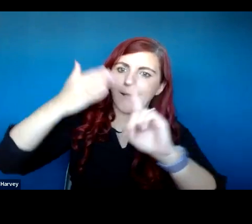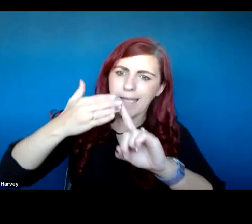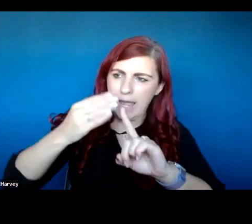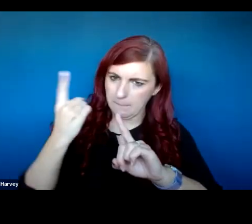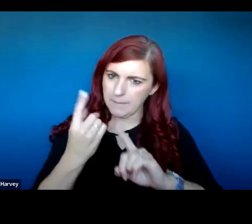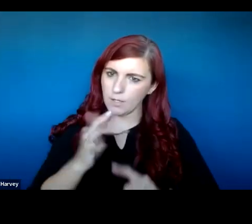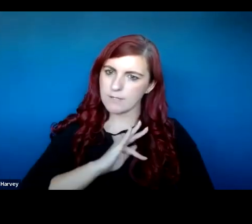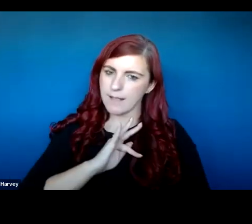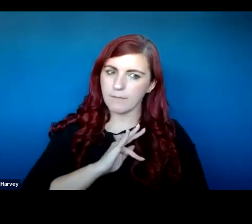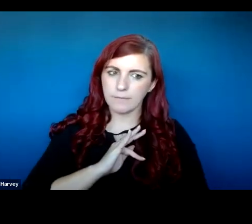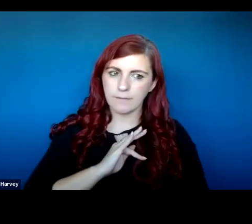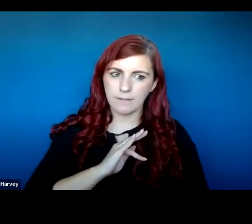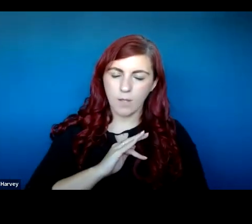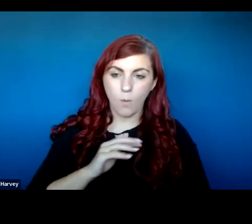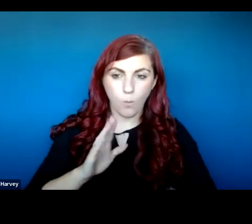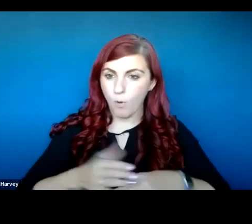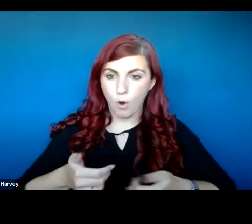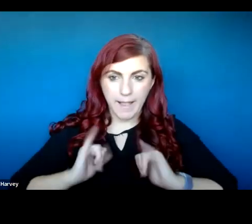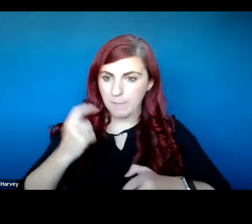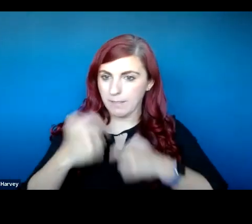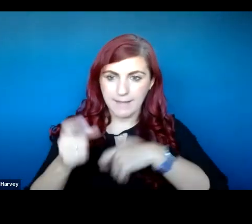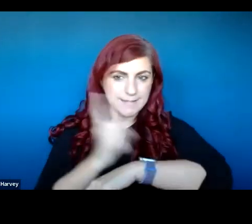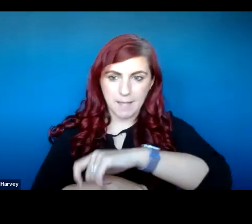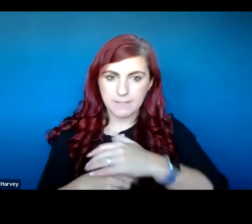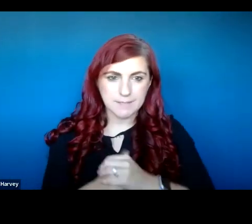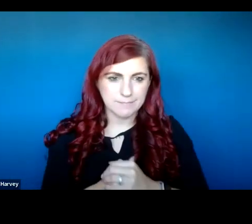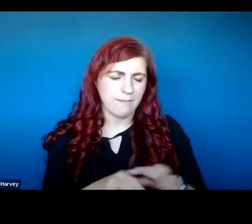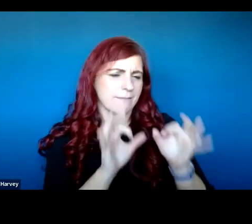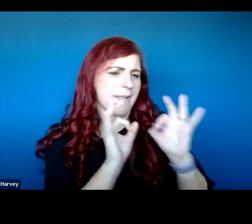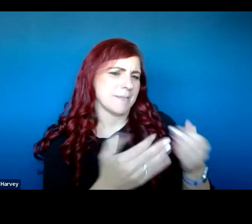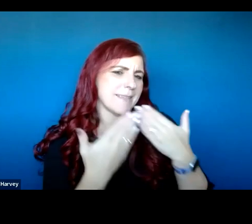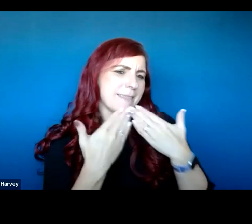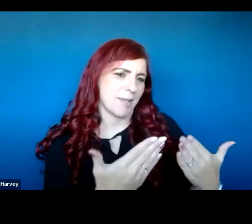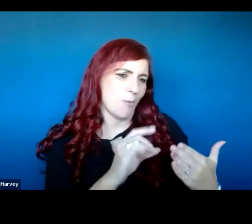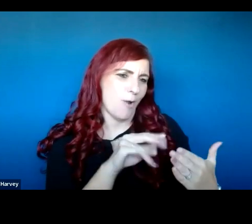We are more abled than disabled. Fabulous. Great message. Thank you Orla.